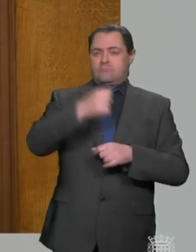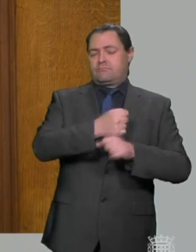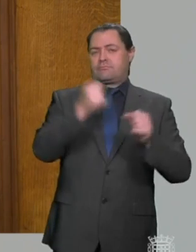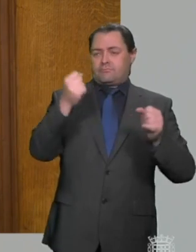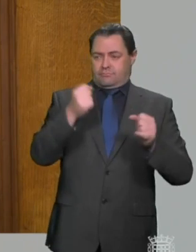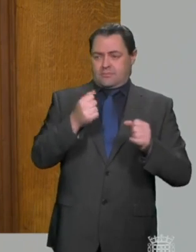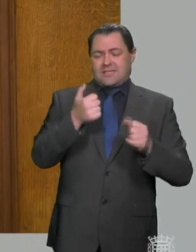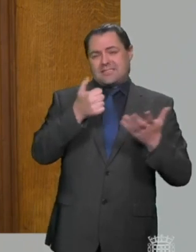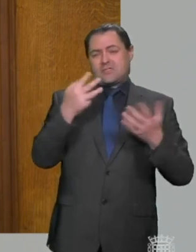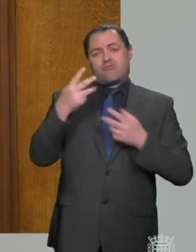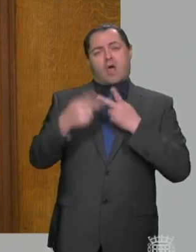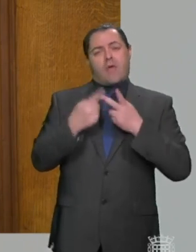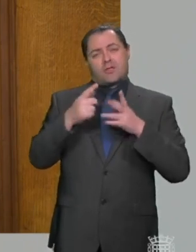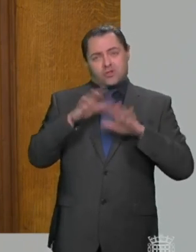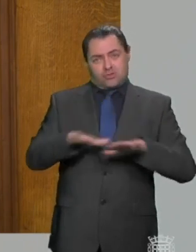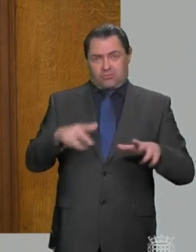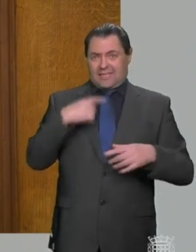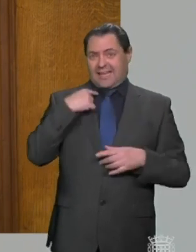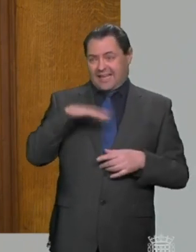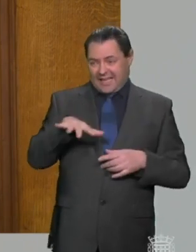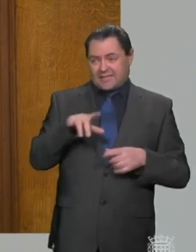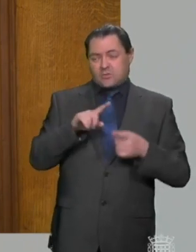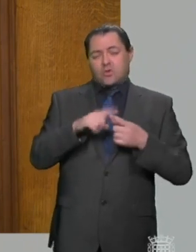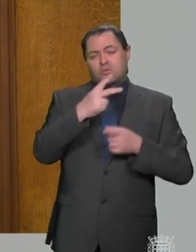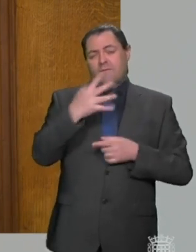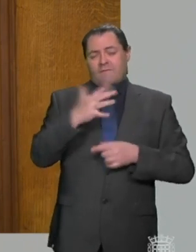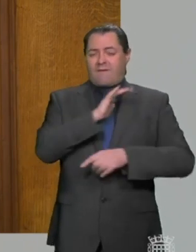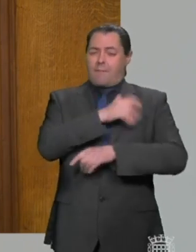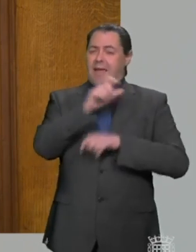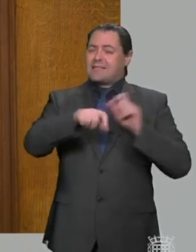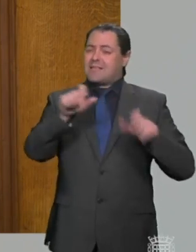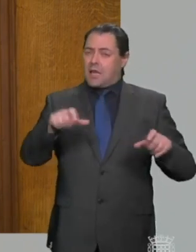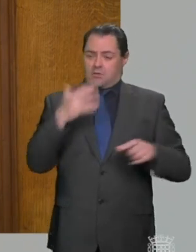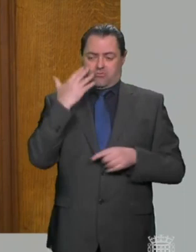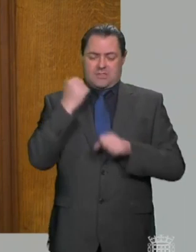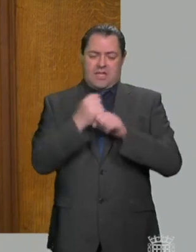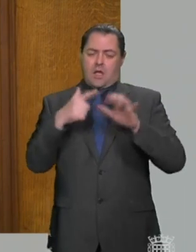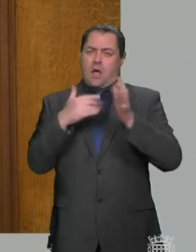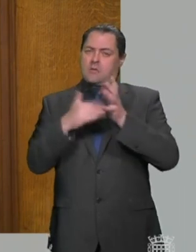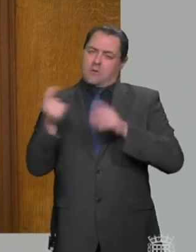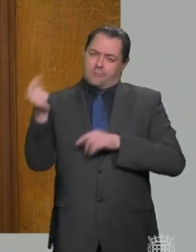other children and 245 Palestinians in its recent assault on Gaza. The call for Palestinian freedom